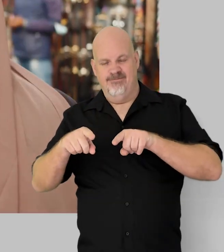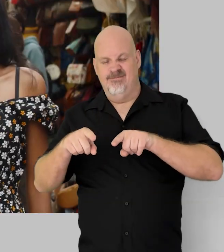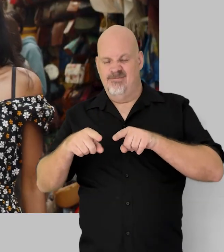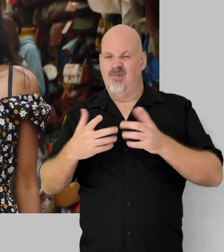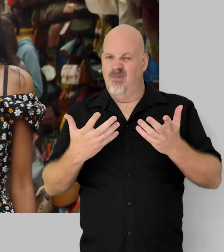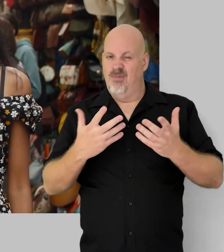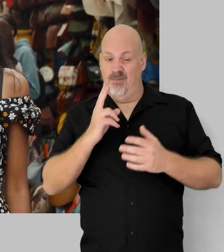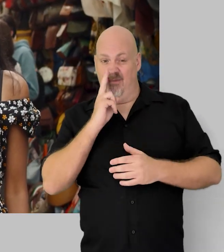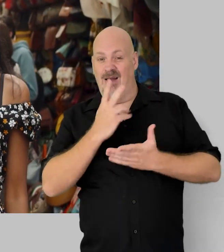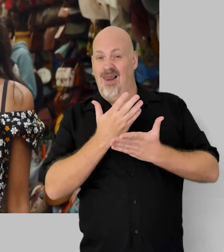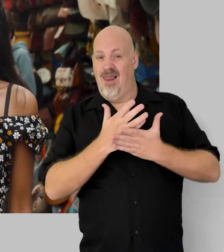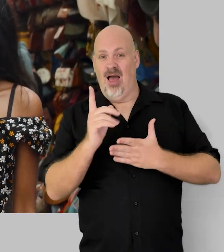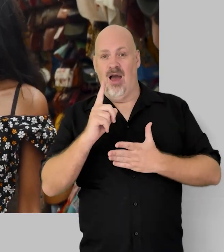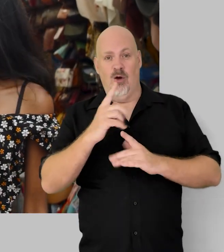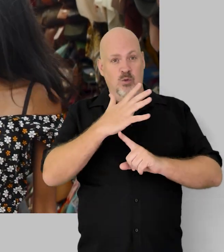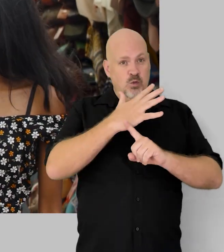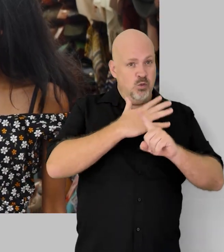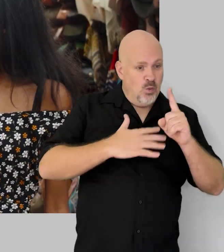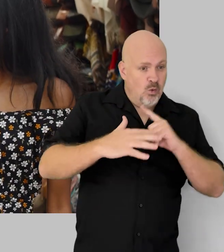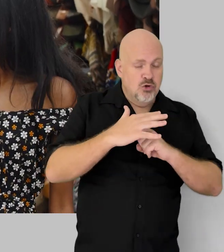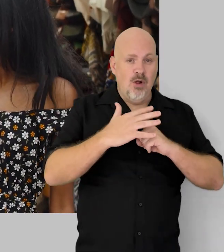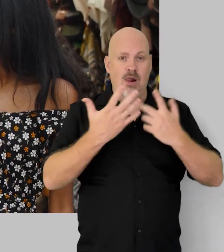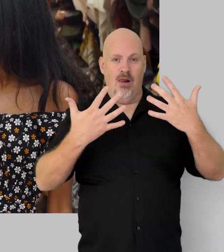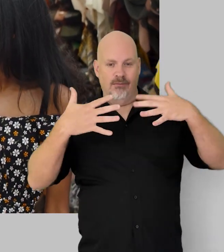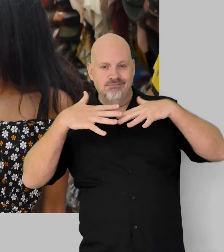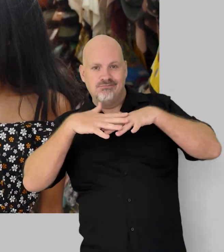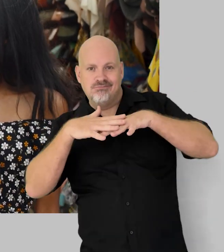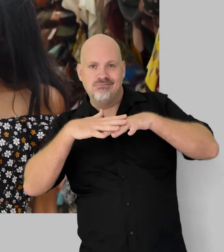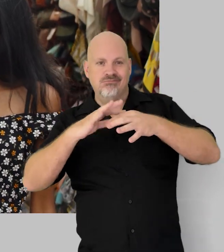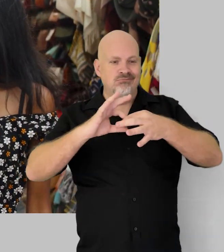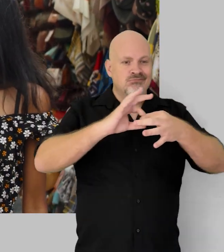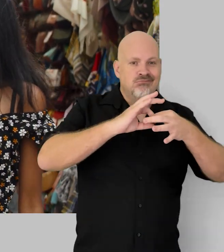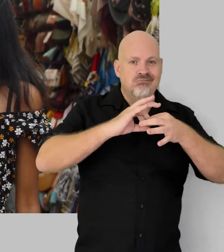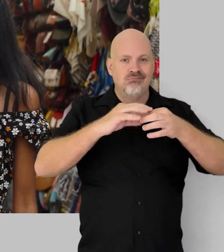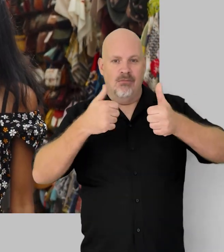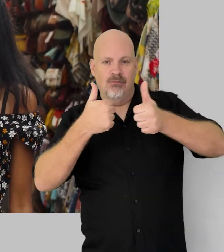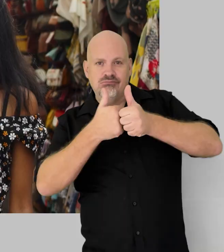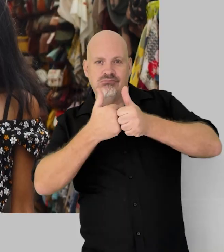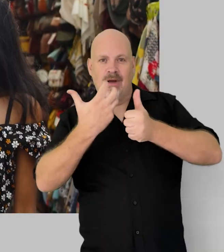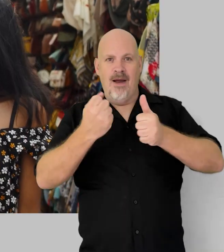and structural incluences. This variation data remind us that